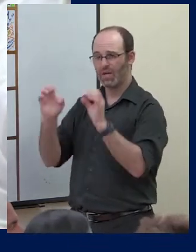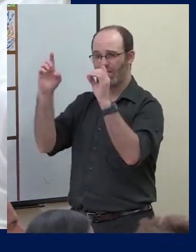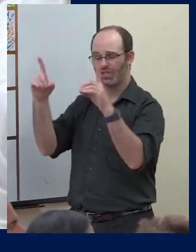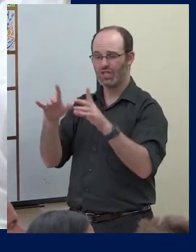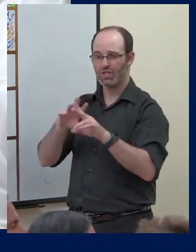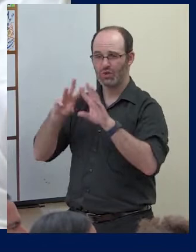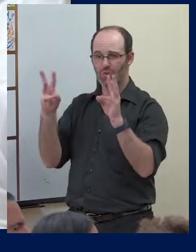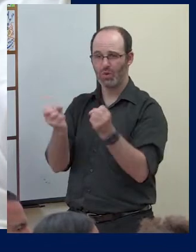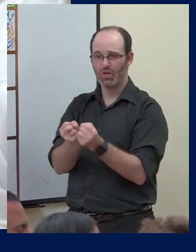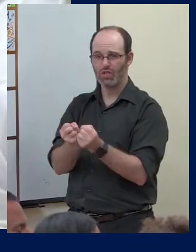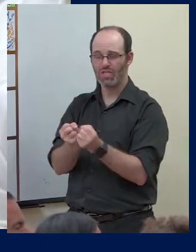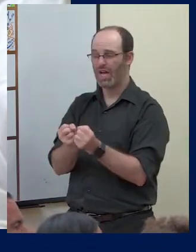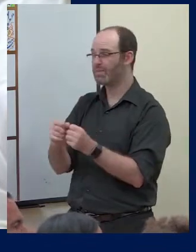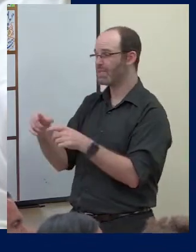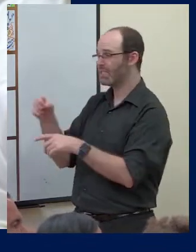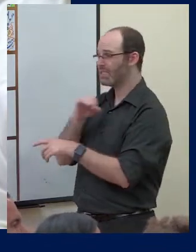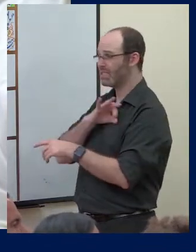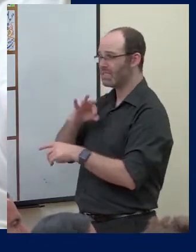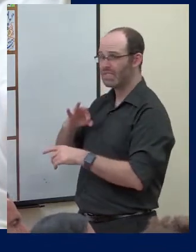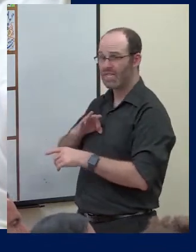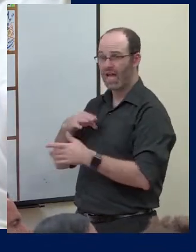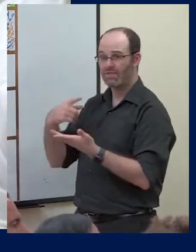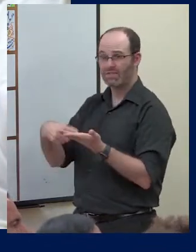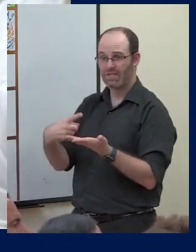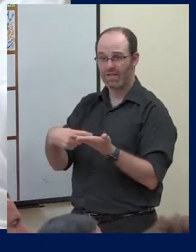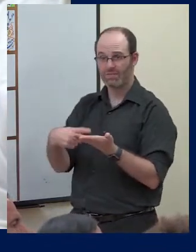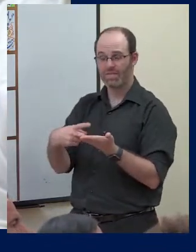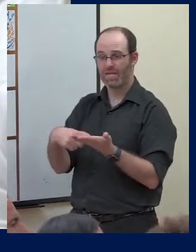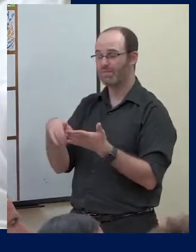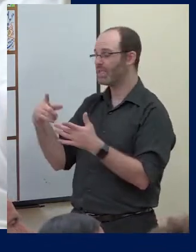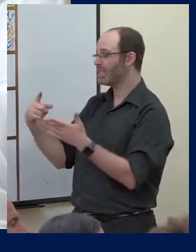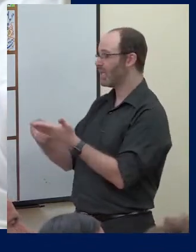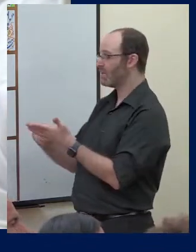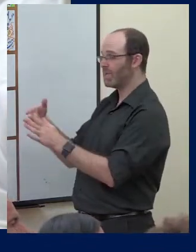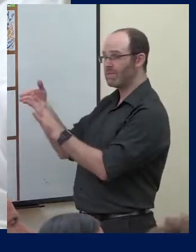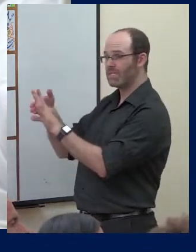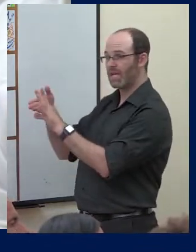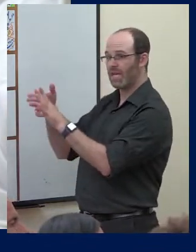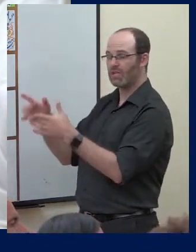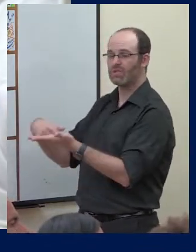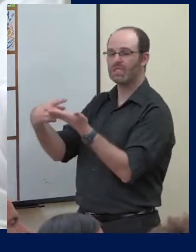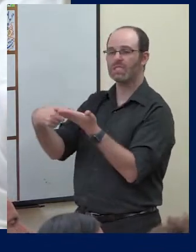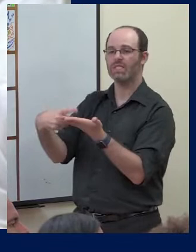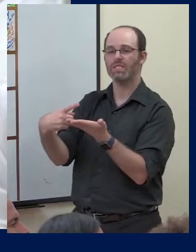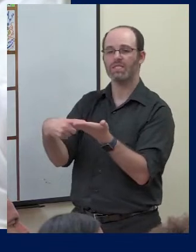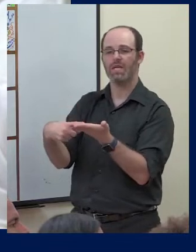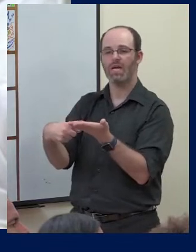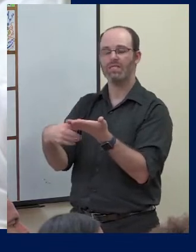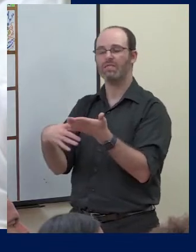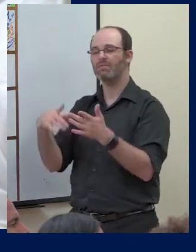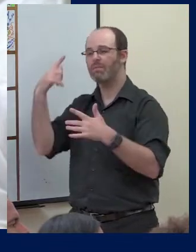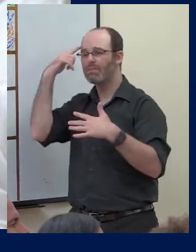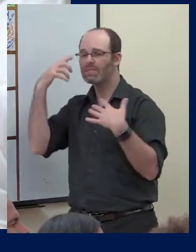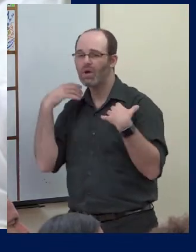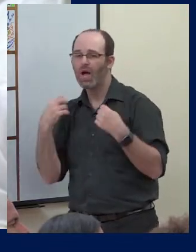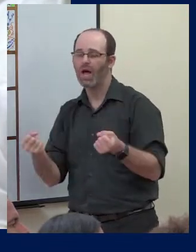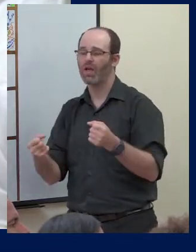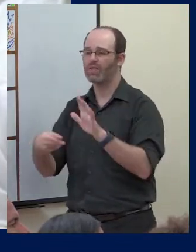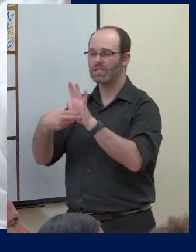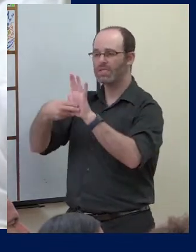staff and other times psychiatrist discussed topics such as mental health and diagnoses.